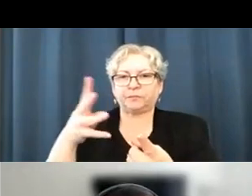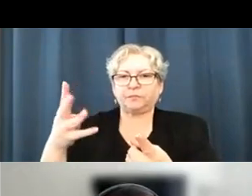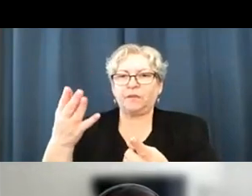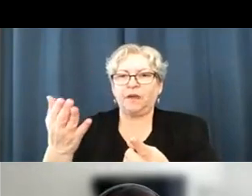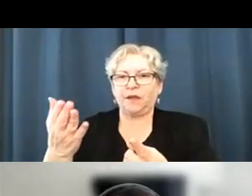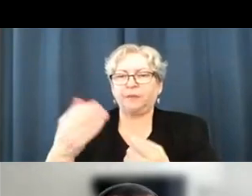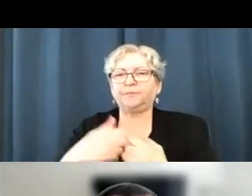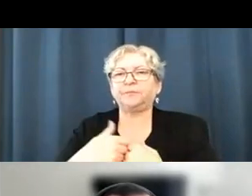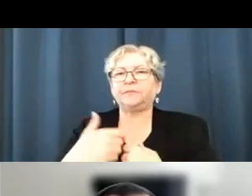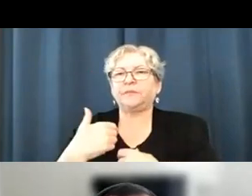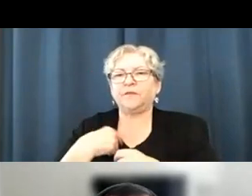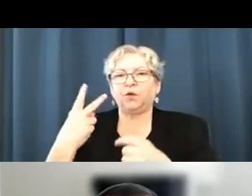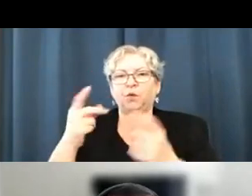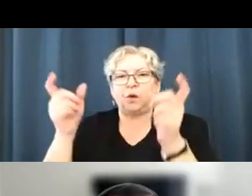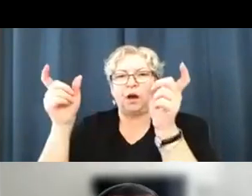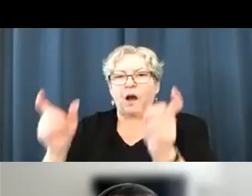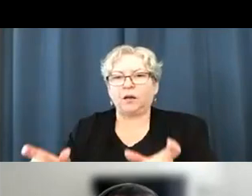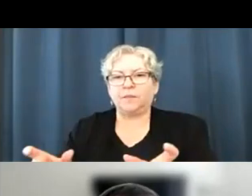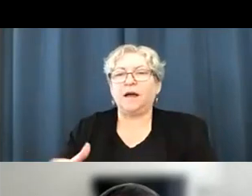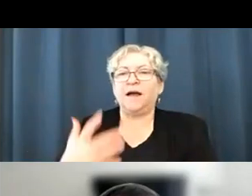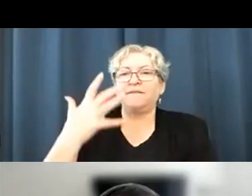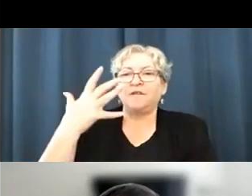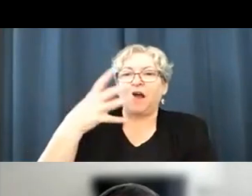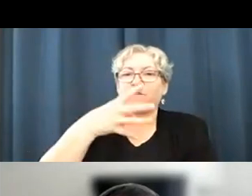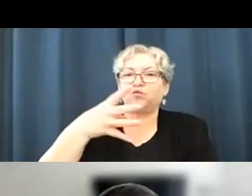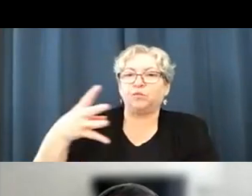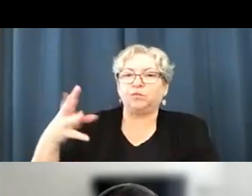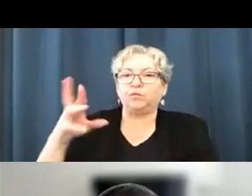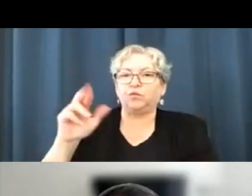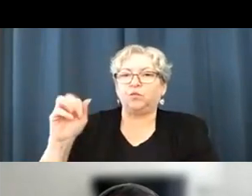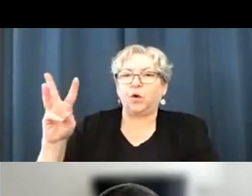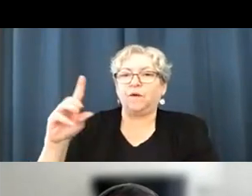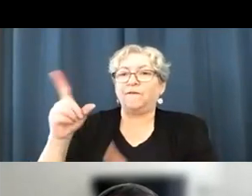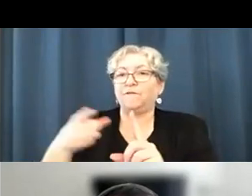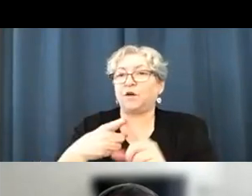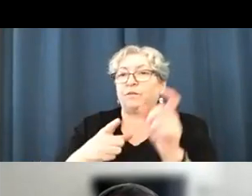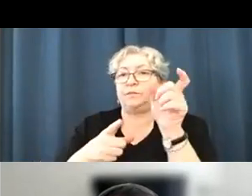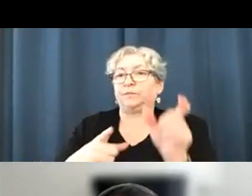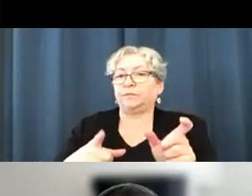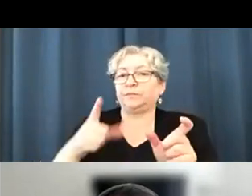You have two columns and five rows on this table. The very first column says literal, unhelpful